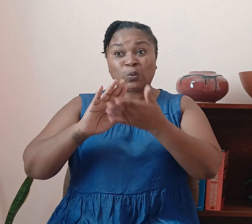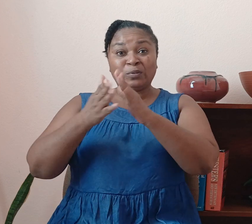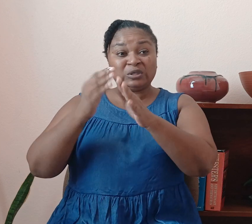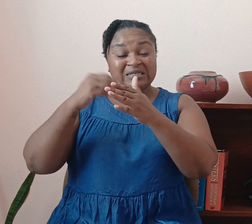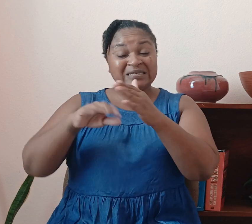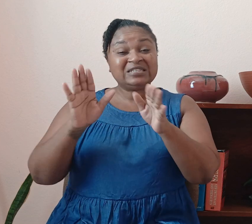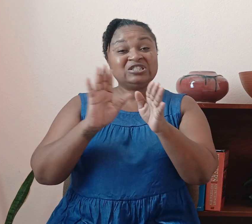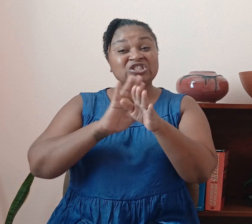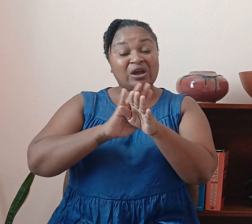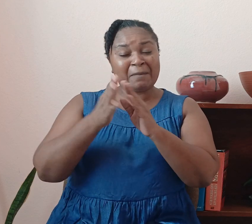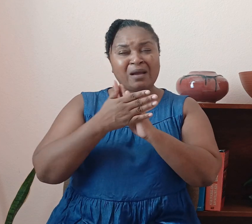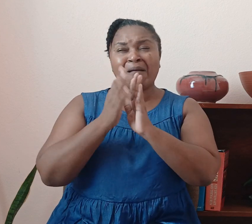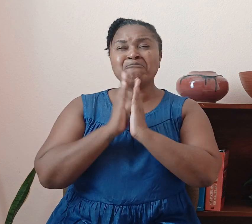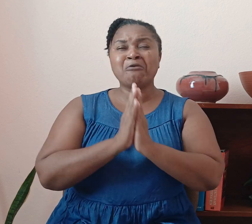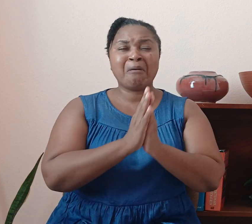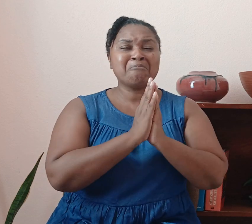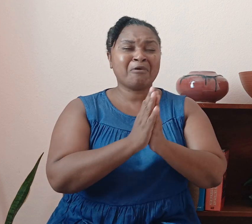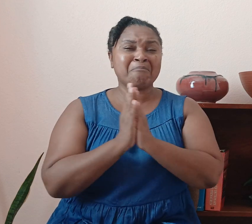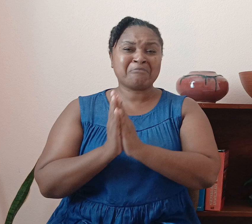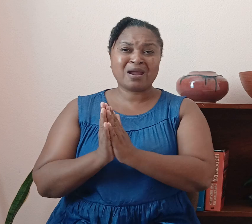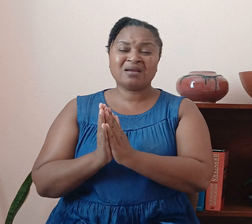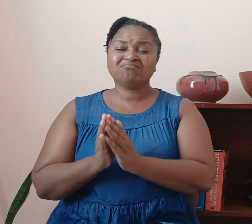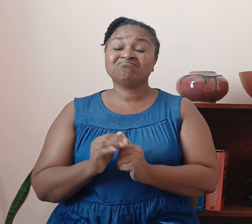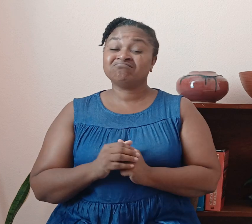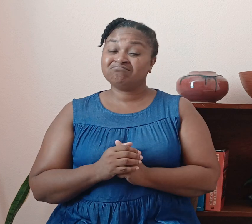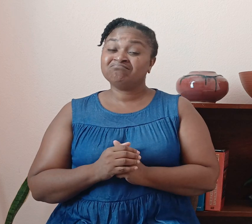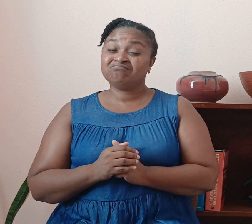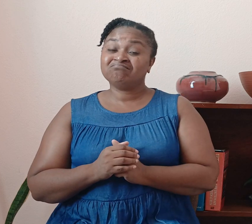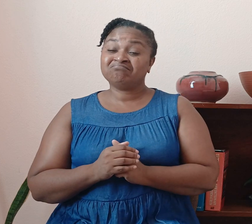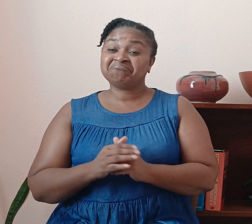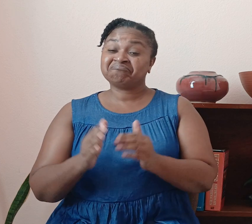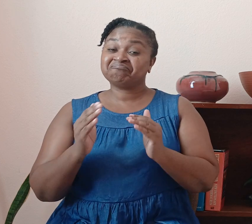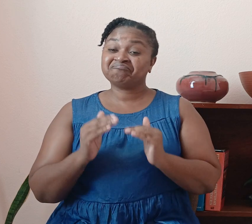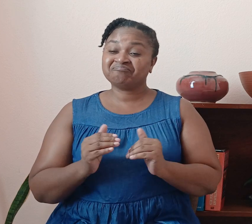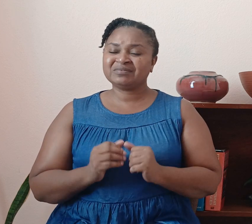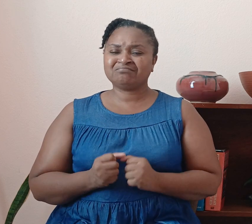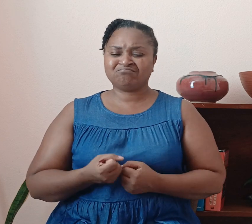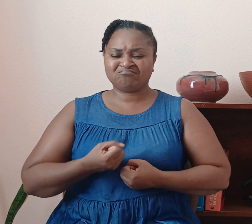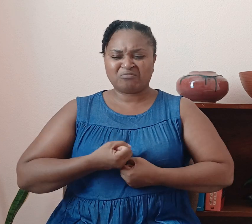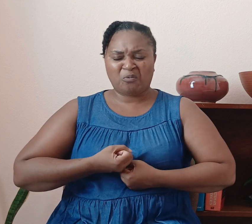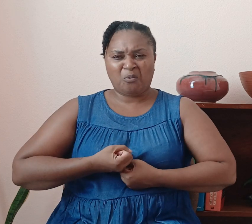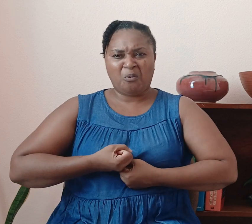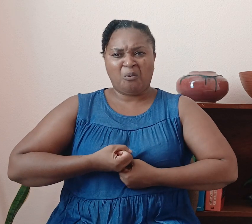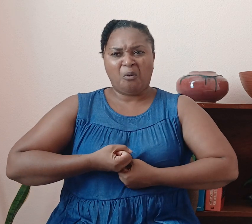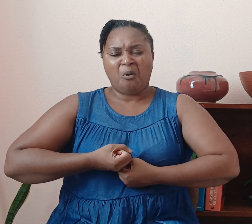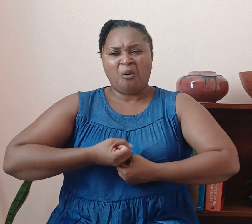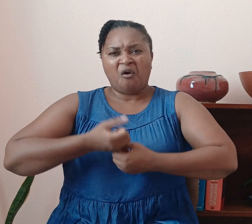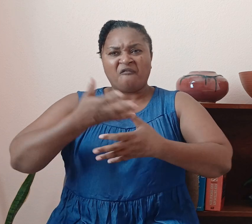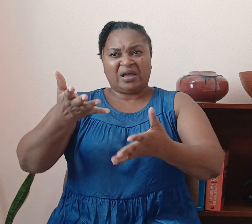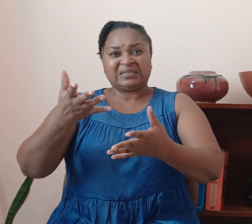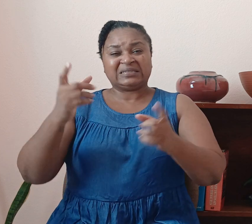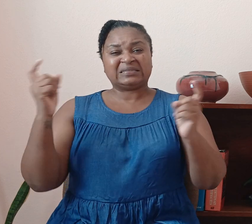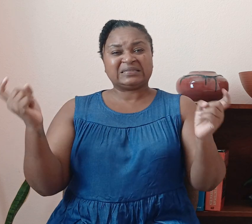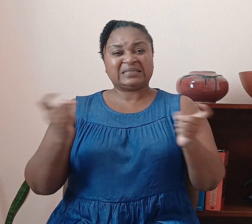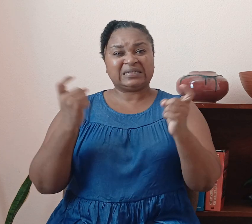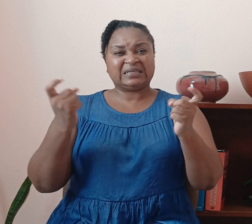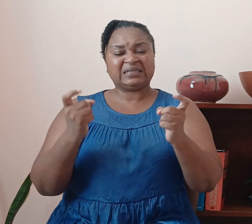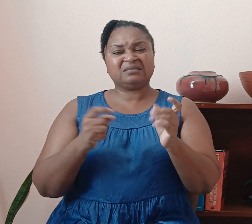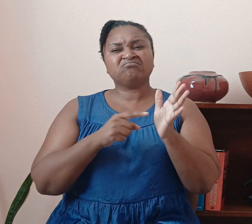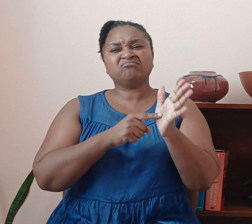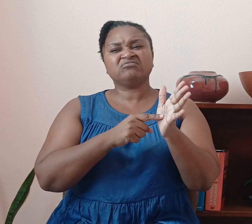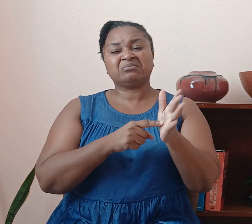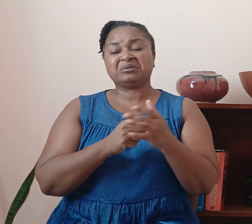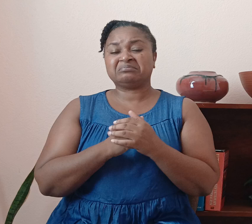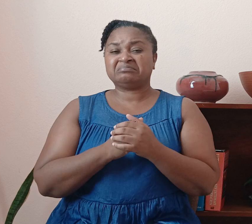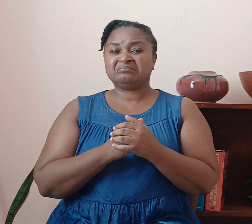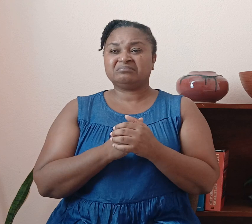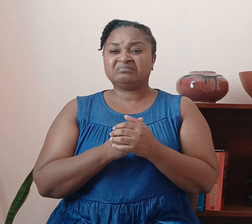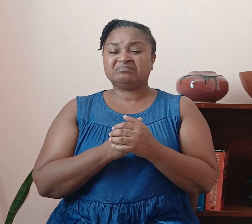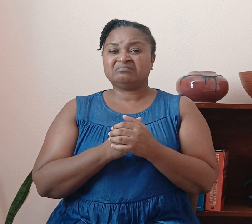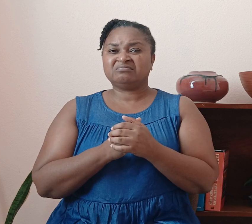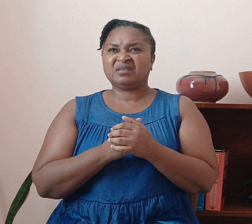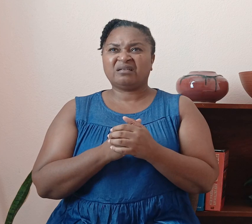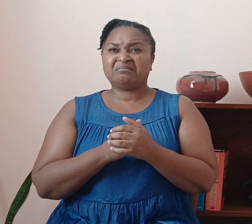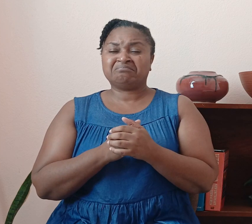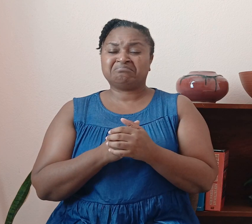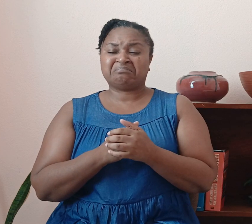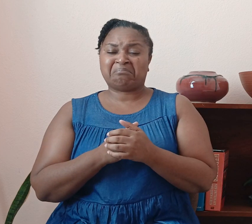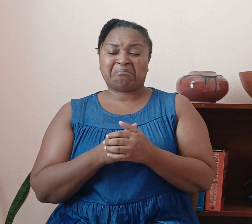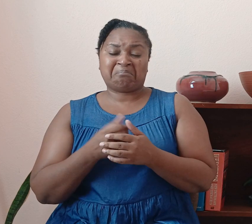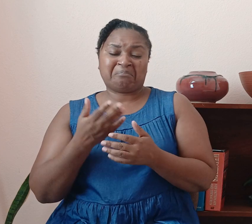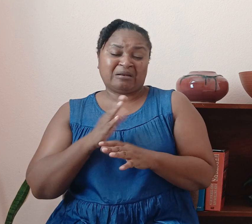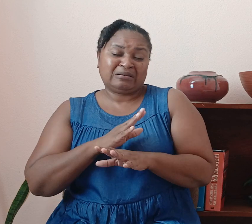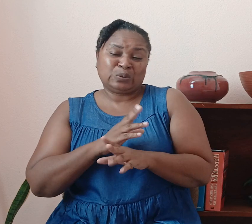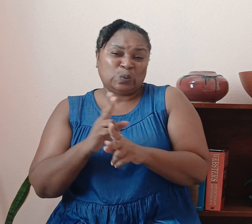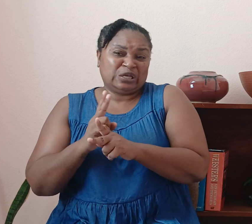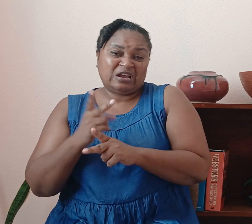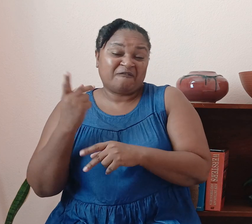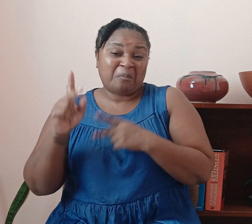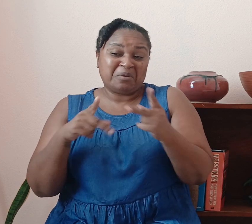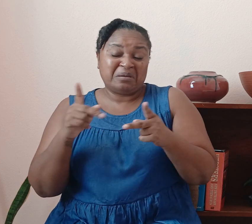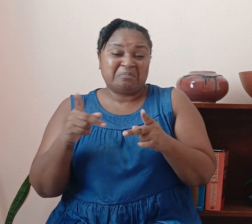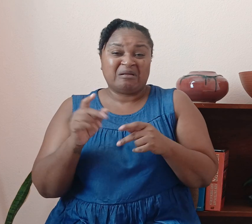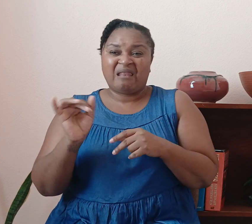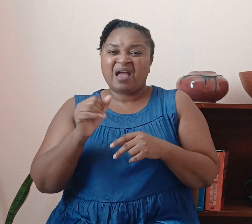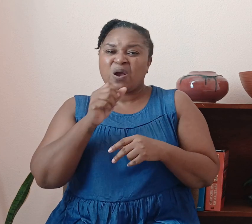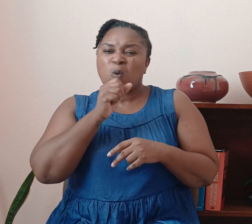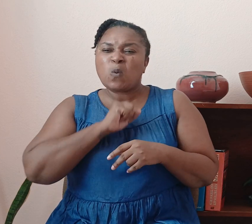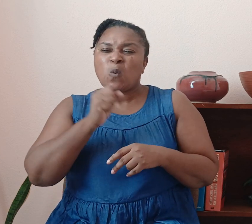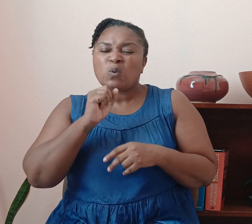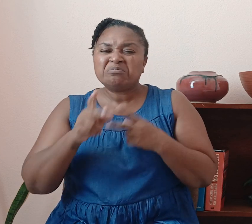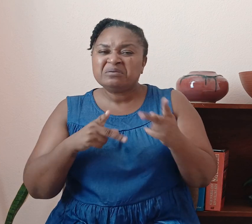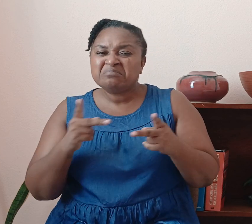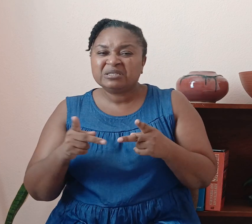o Confess sins e.g. not caring enough for persons like senior citizens, not going out and witnessing